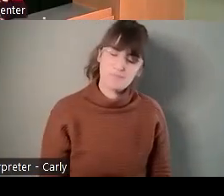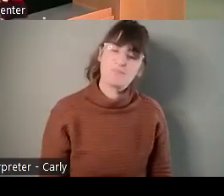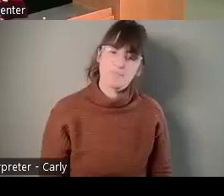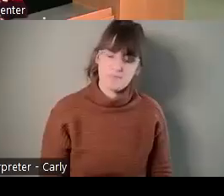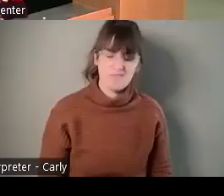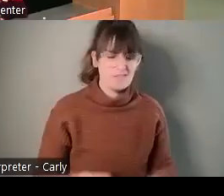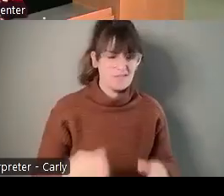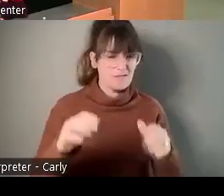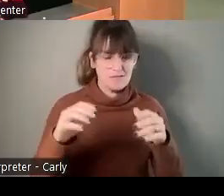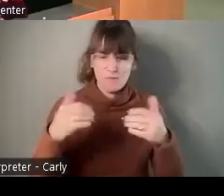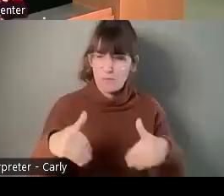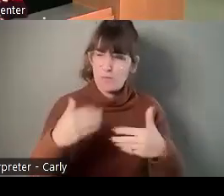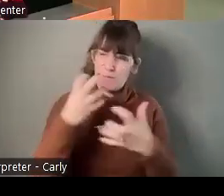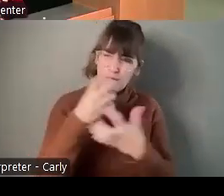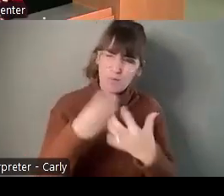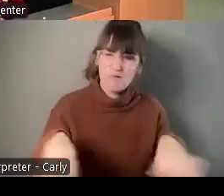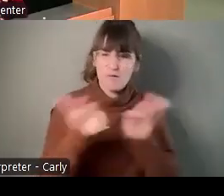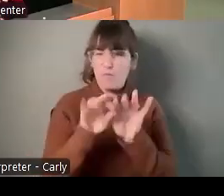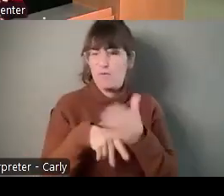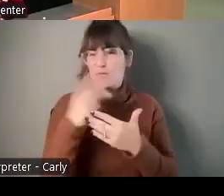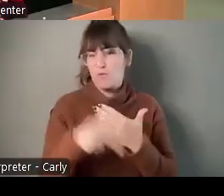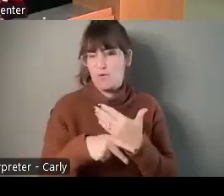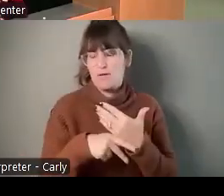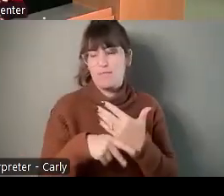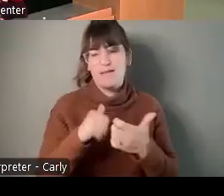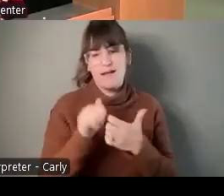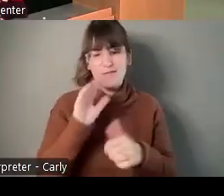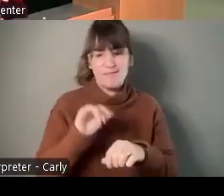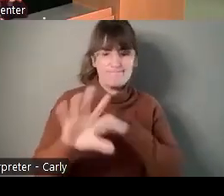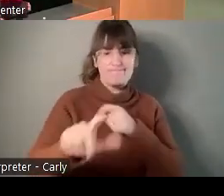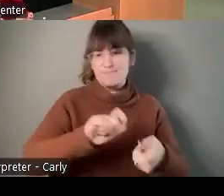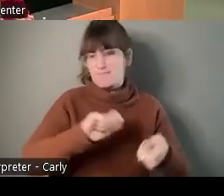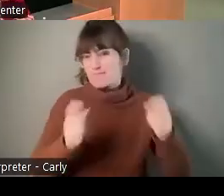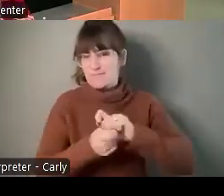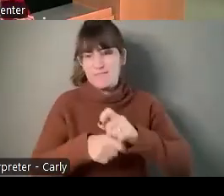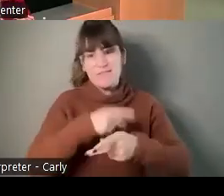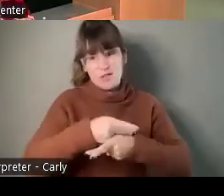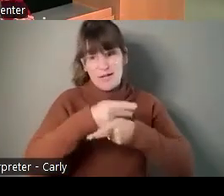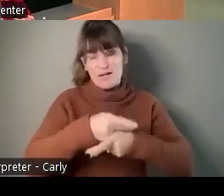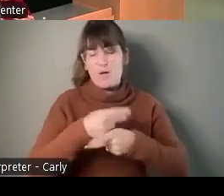for what it is and the implications for how we can transform care are are really monumental. So,